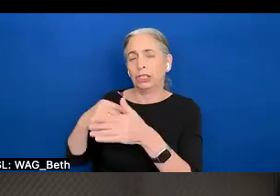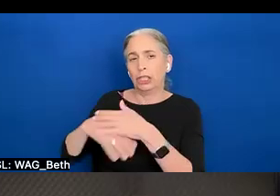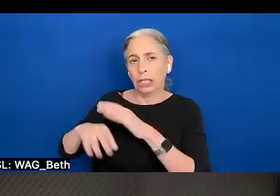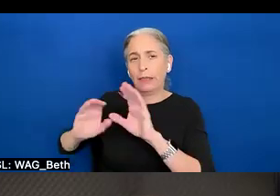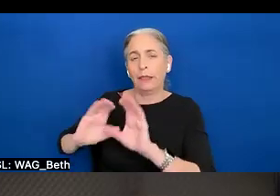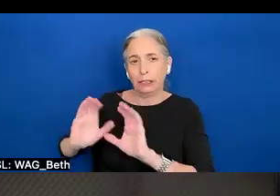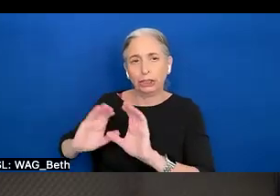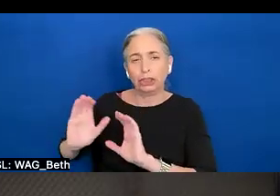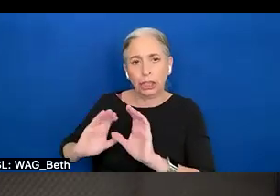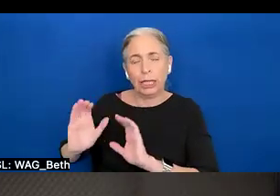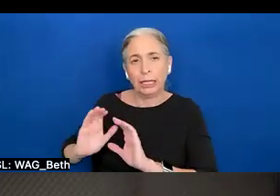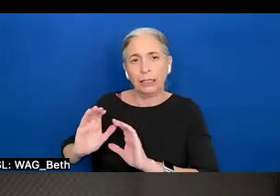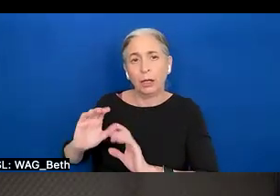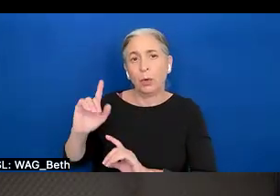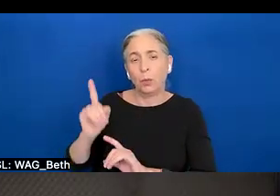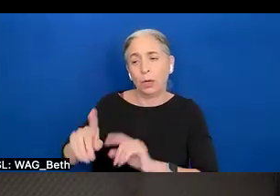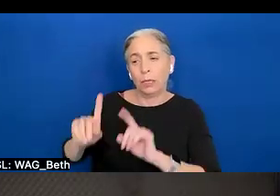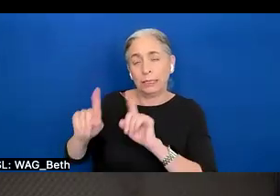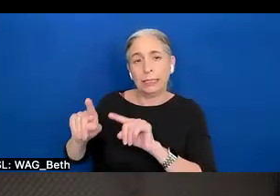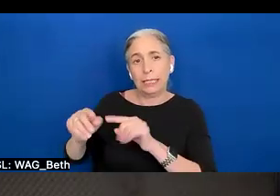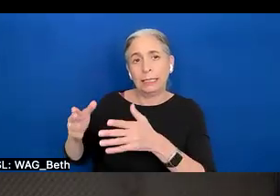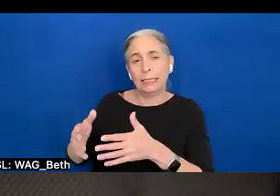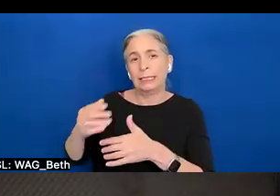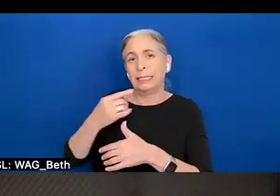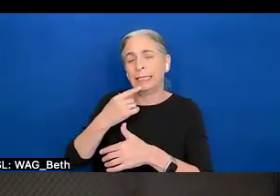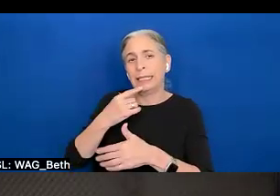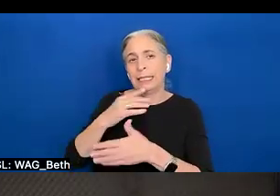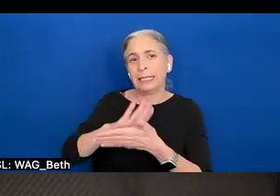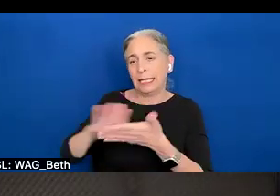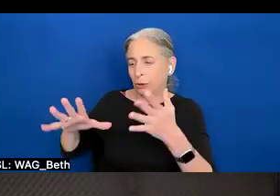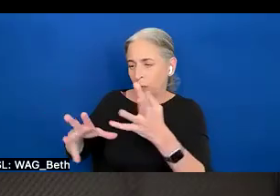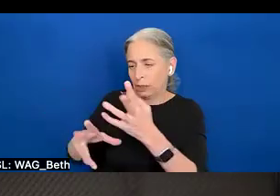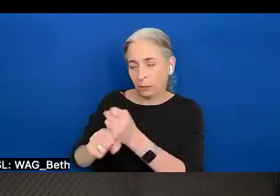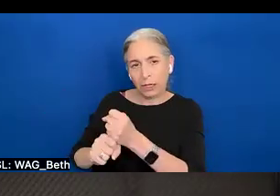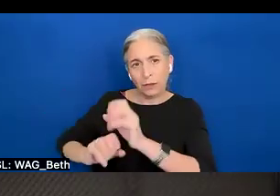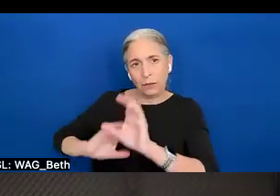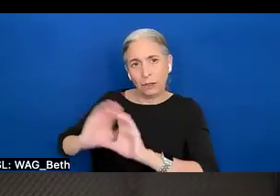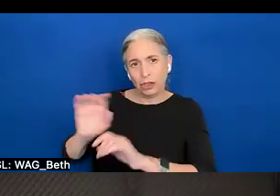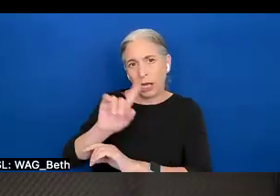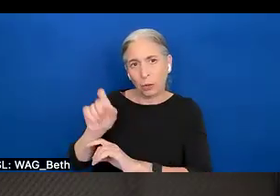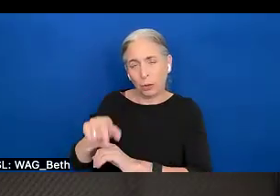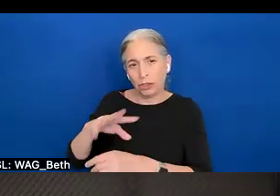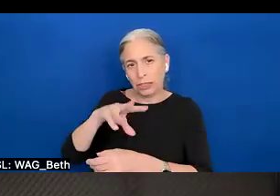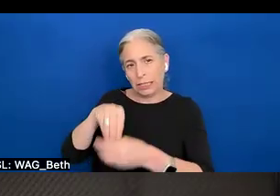One of our attendees was nice enough to summarize the chat question into the Q&A.